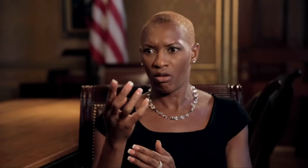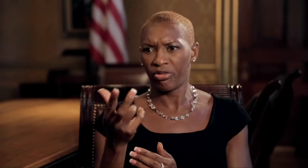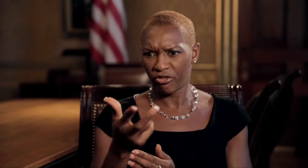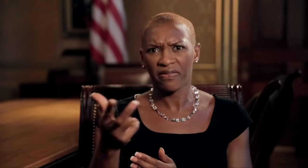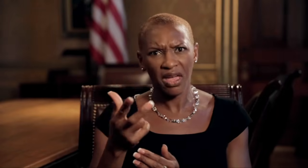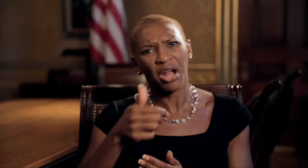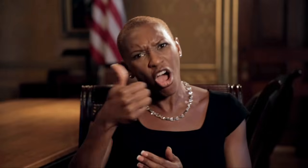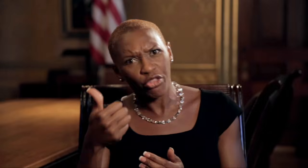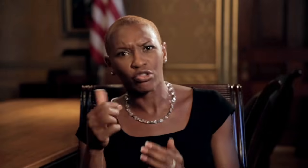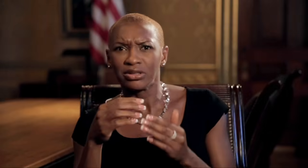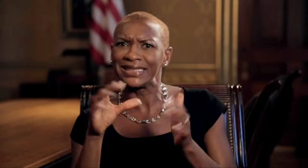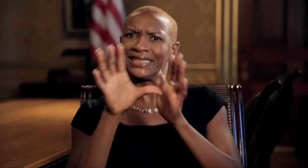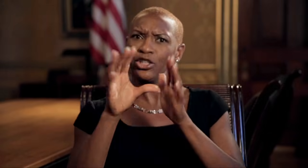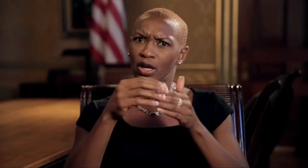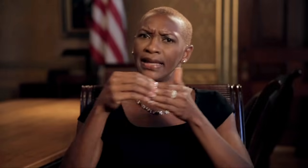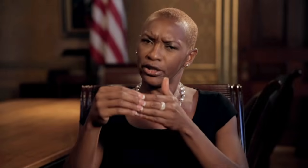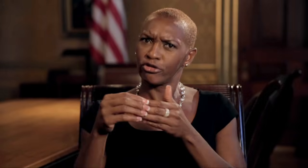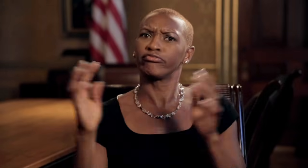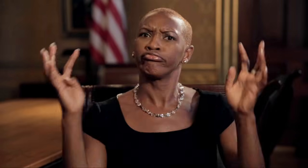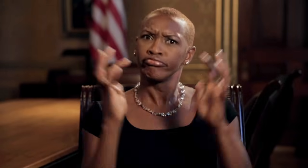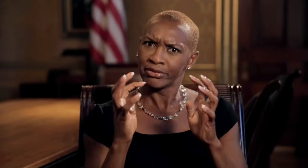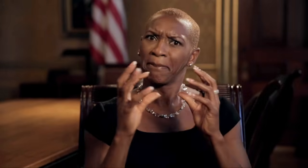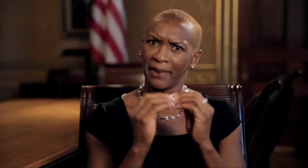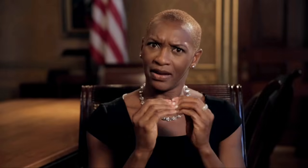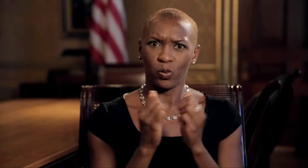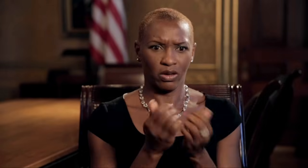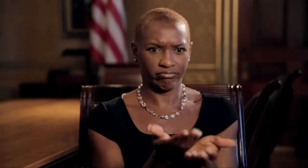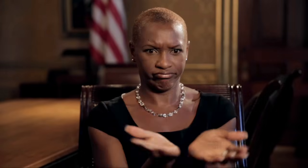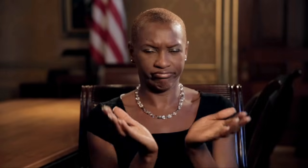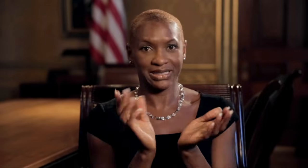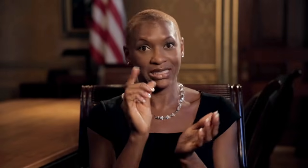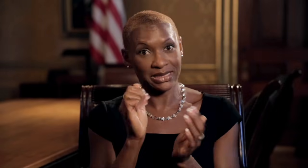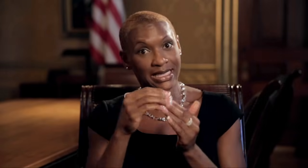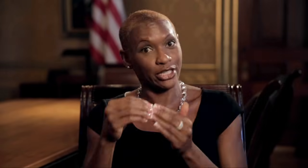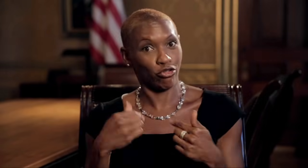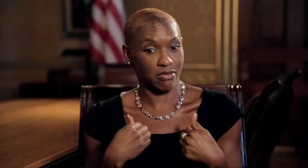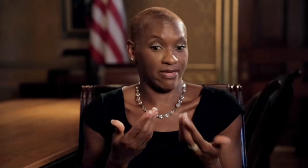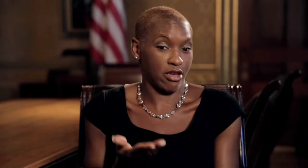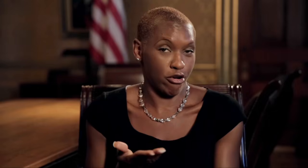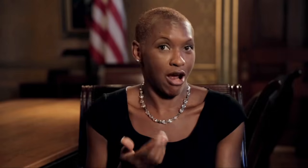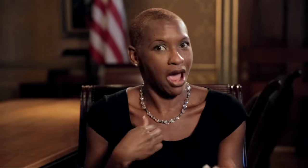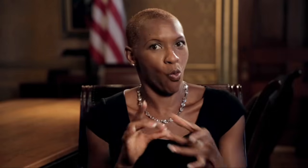along with other senior leaders came in and met with the disability leaders. I was there.